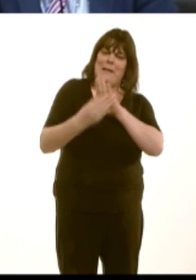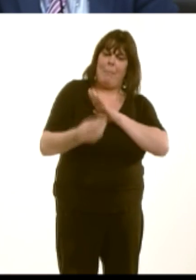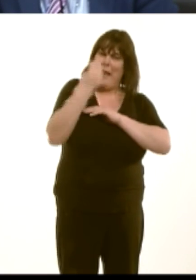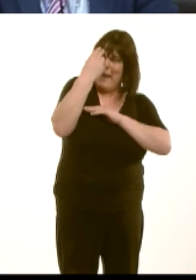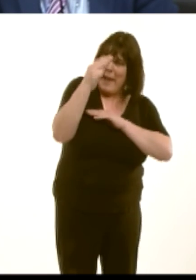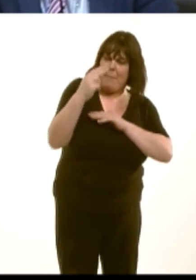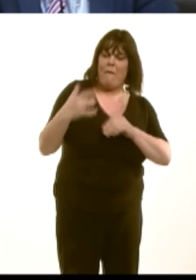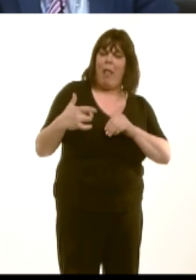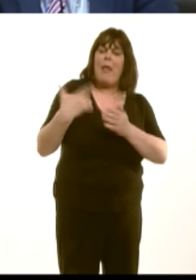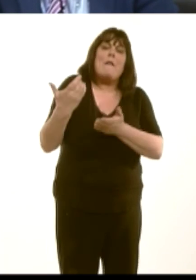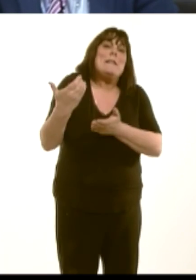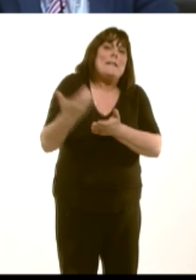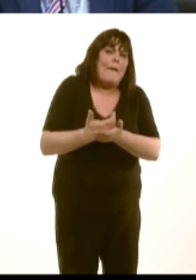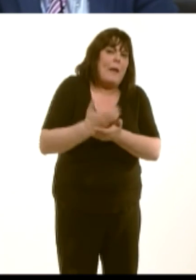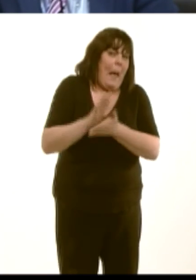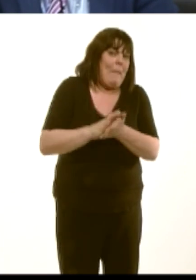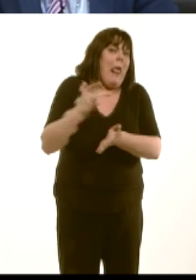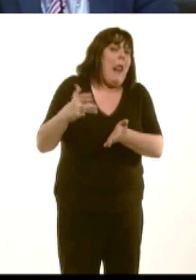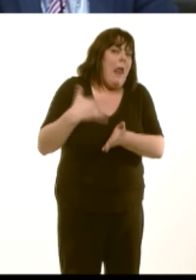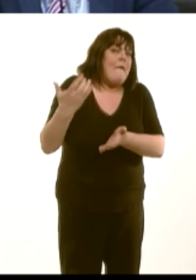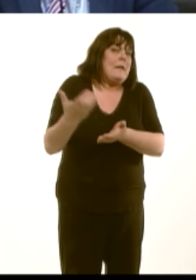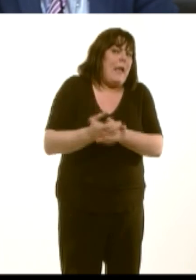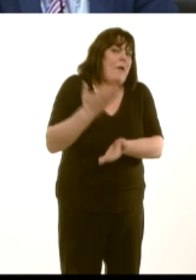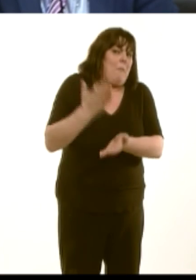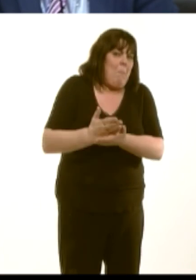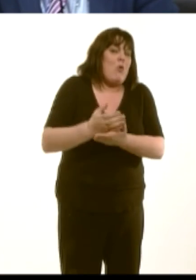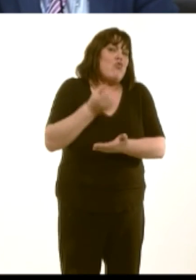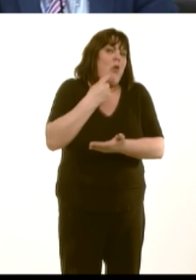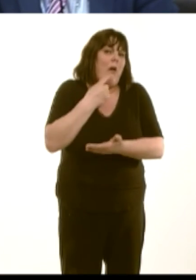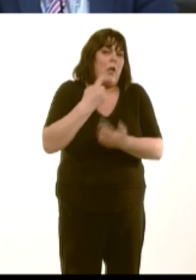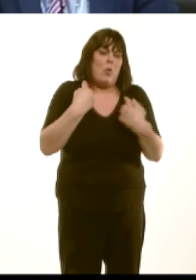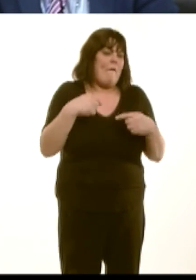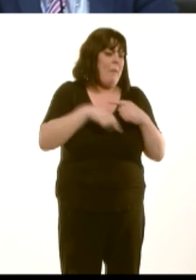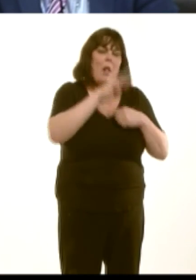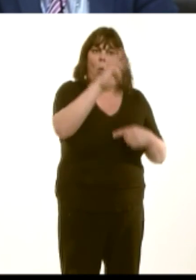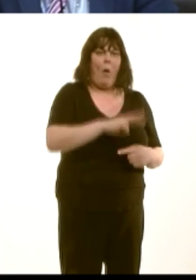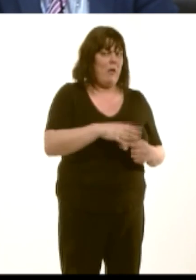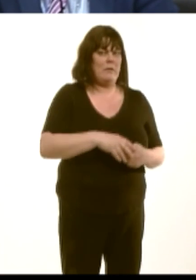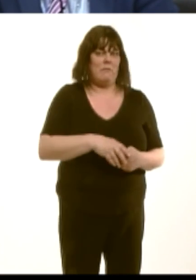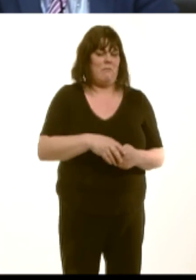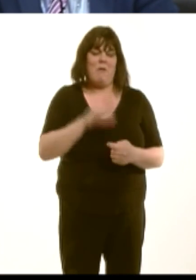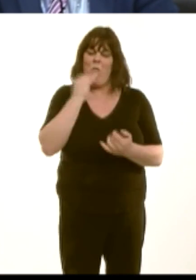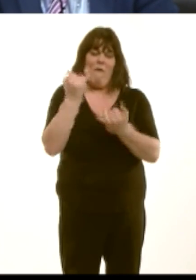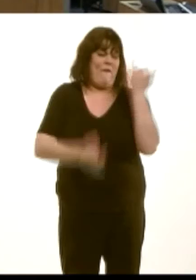drugólife-saving drugóthat is not available in Wales. They will fall far short on that, as they always do.